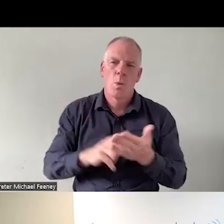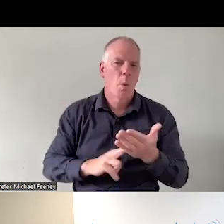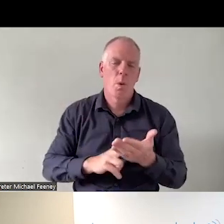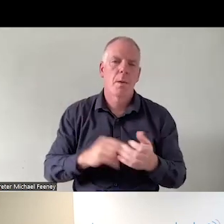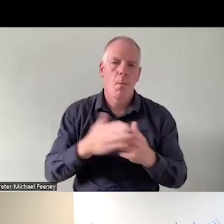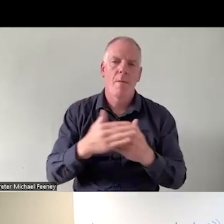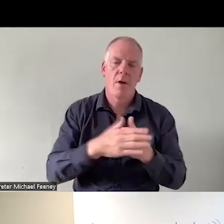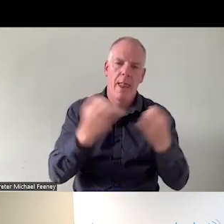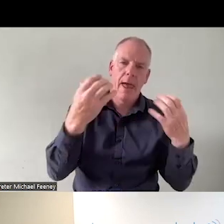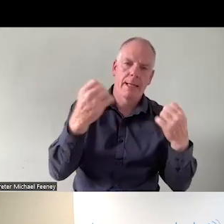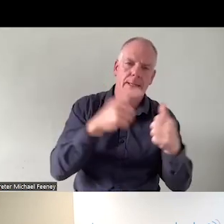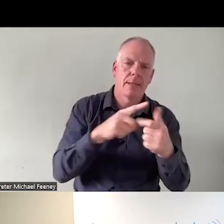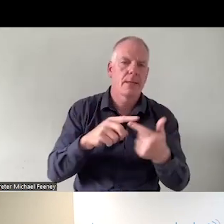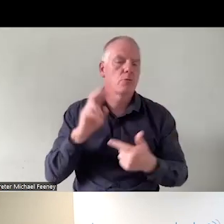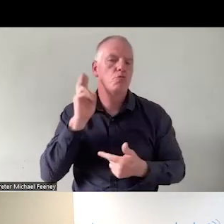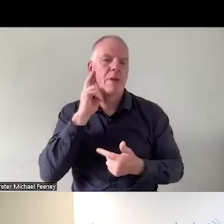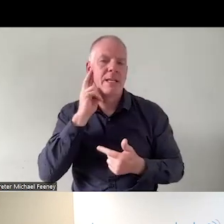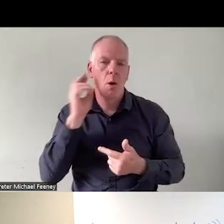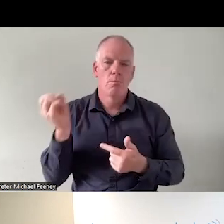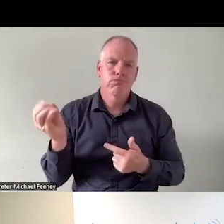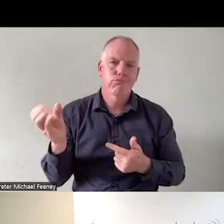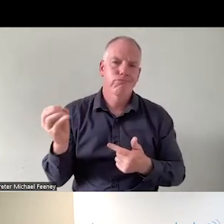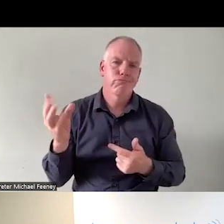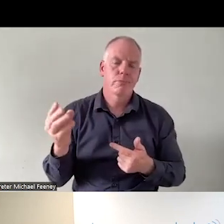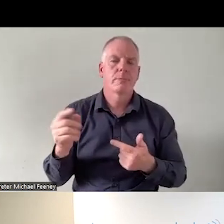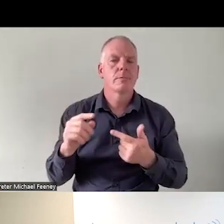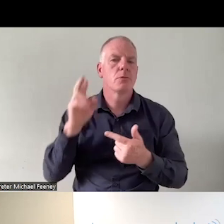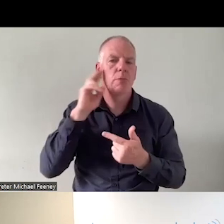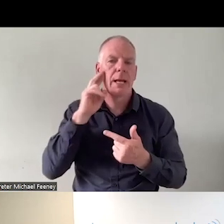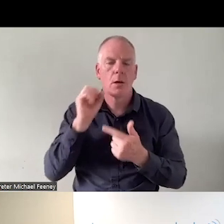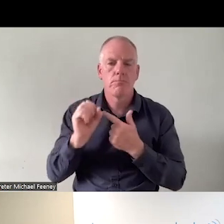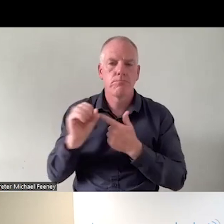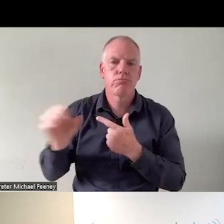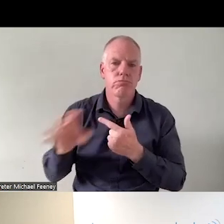Then we have radio frequency technology, where we've got a radio transmitter to broadcast to the receivers.